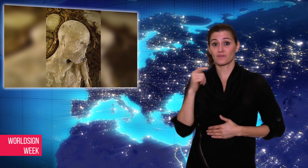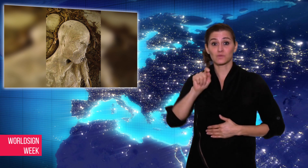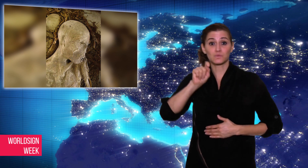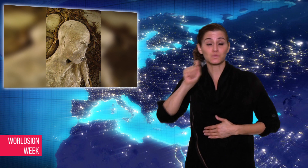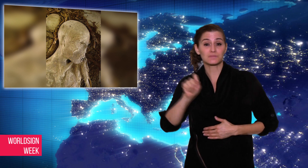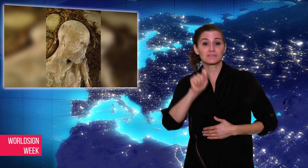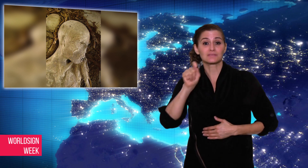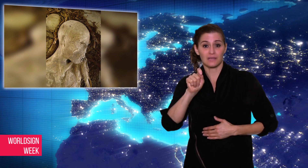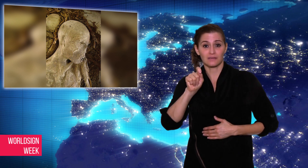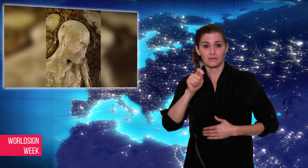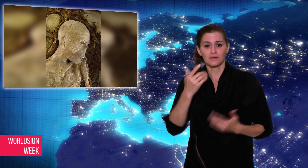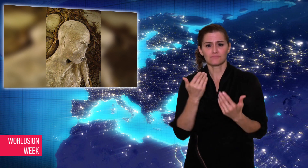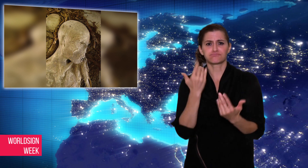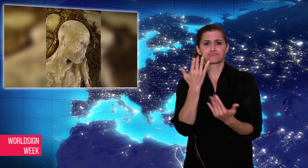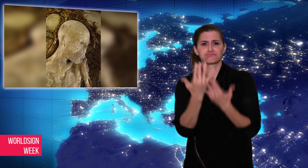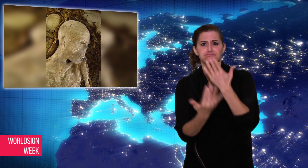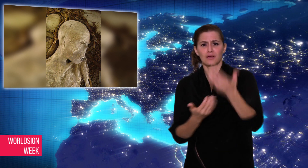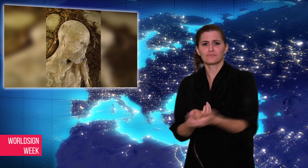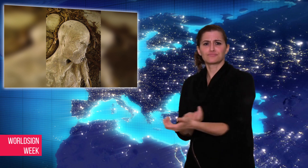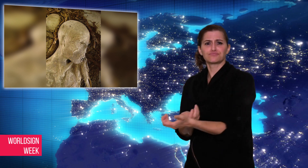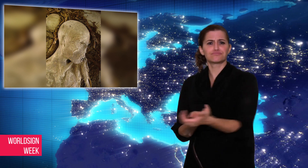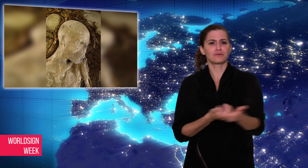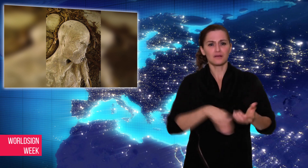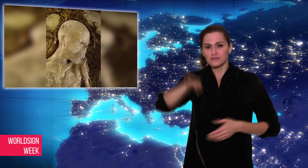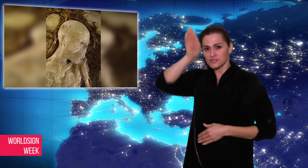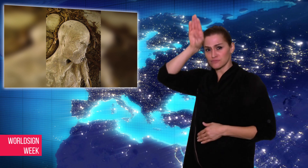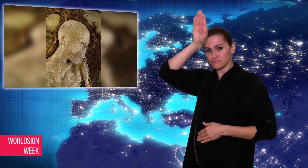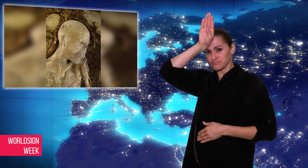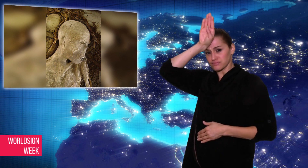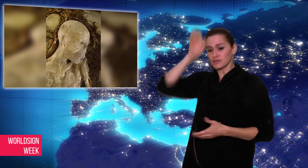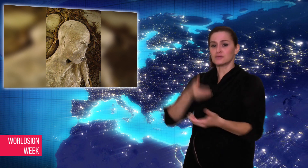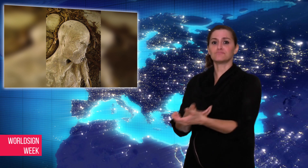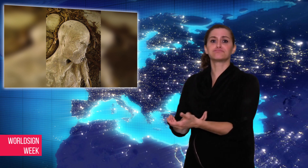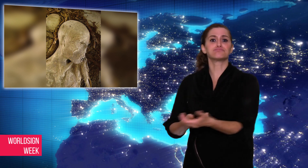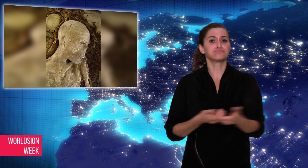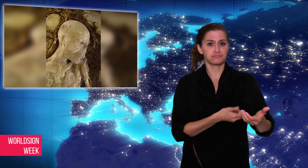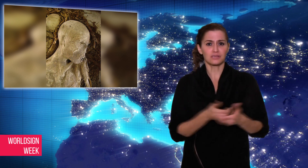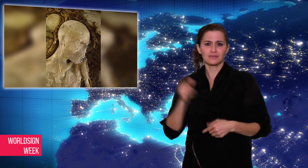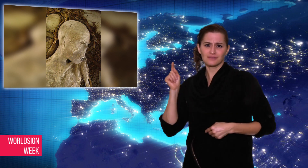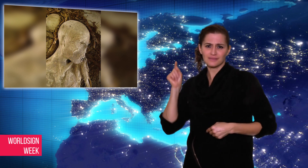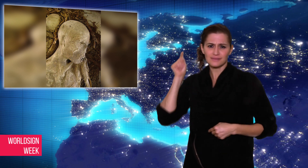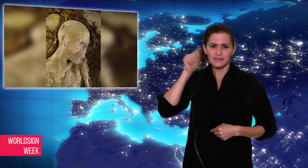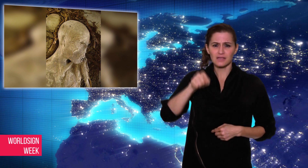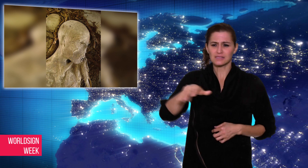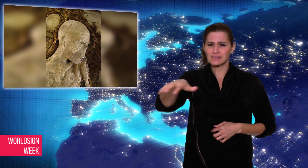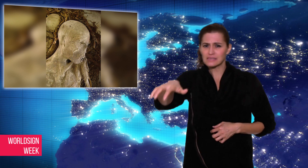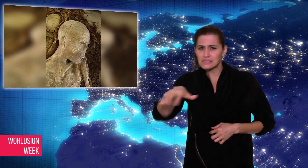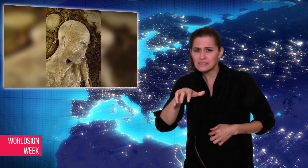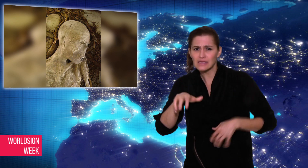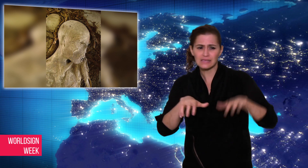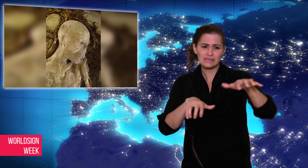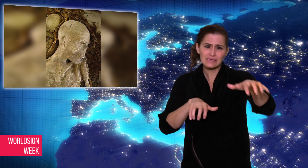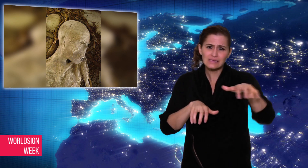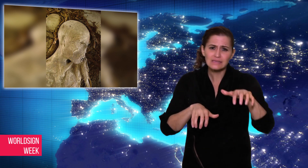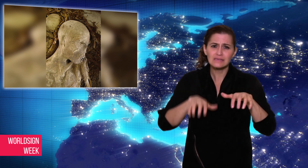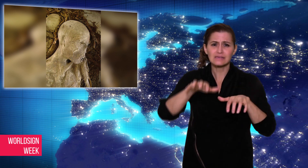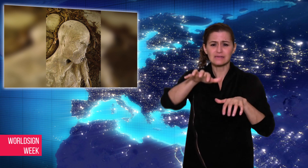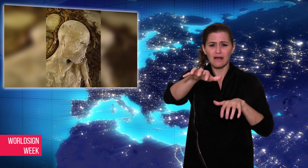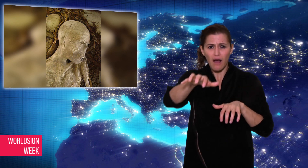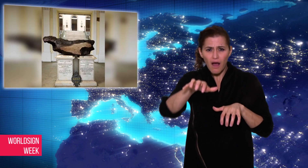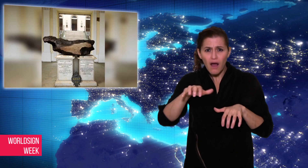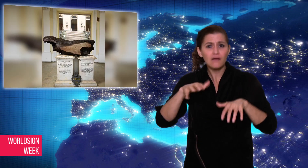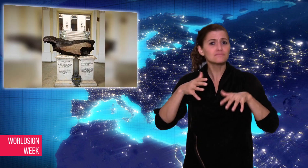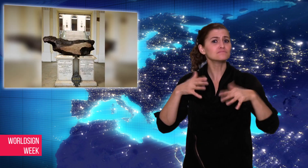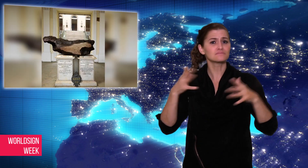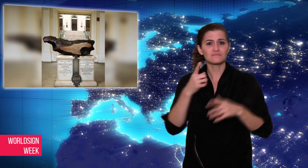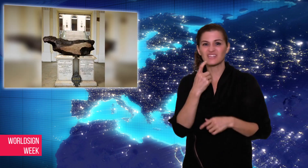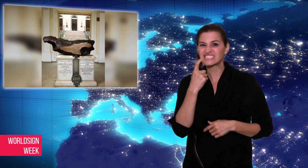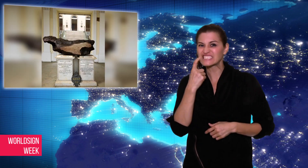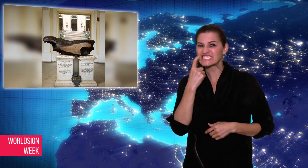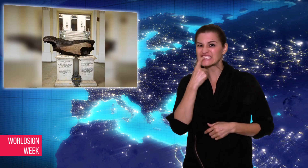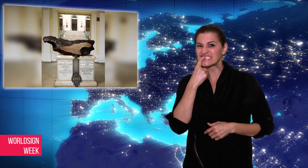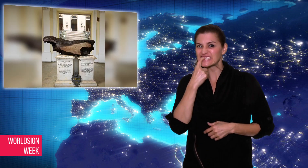will need laboratory testing to help